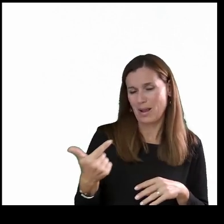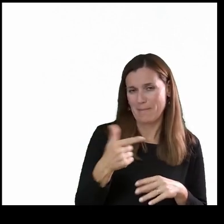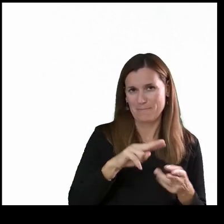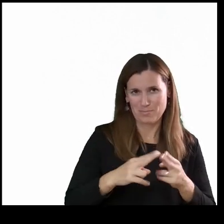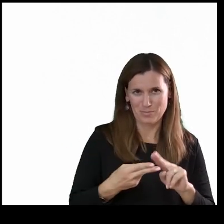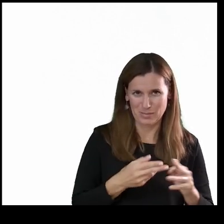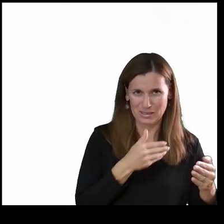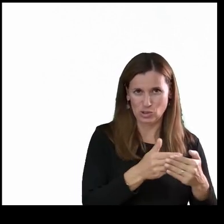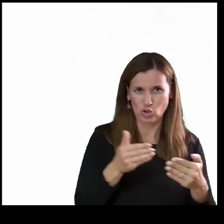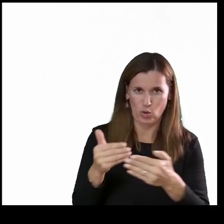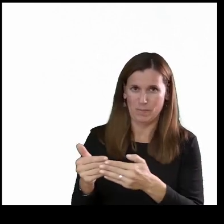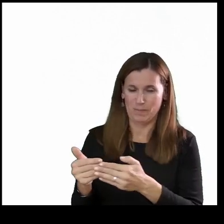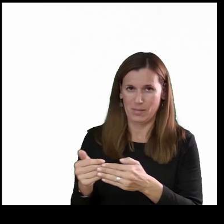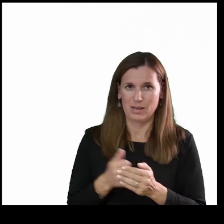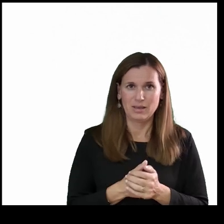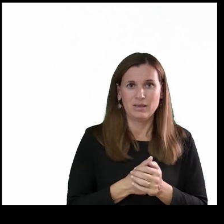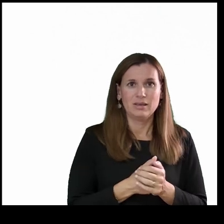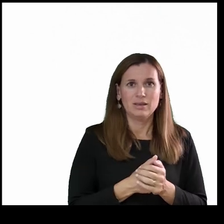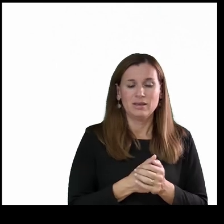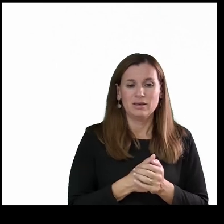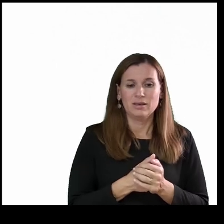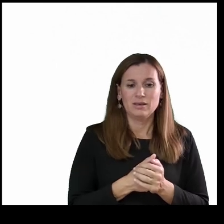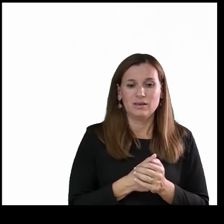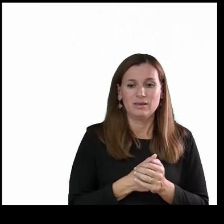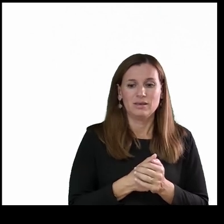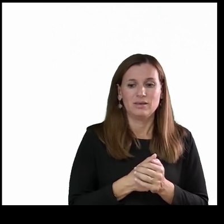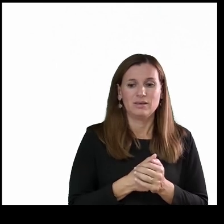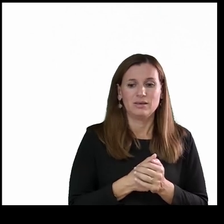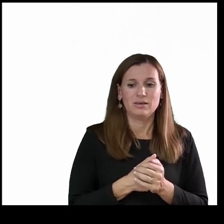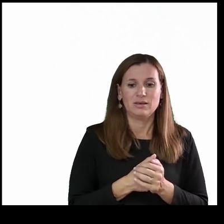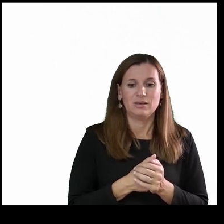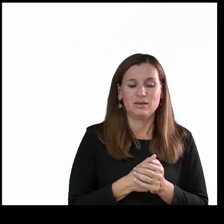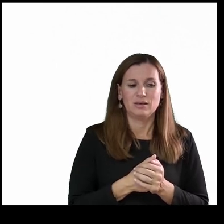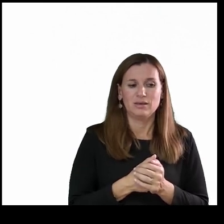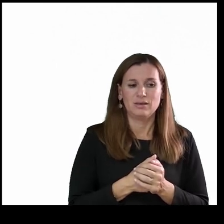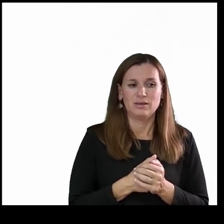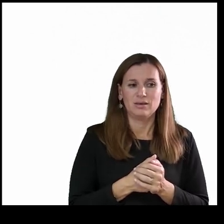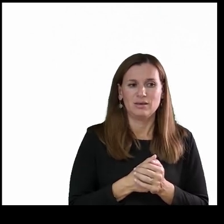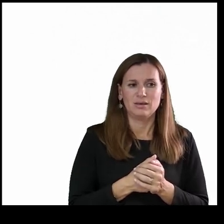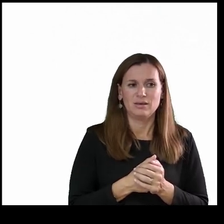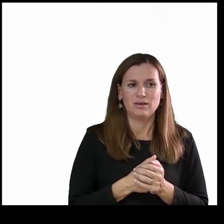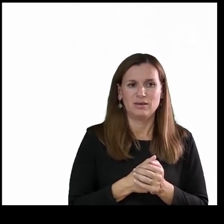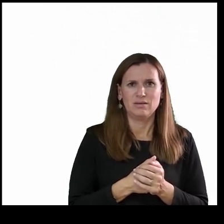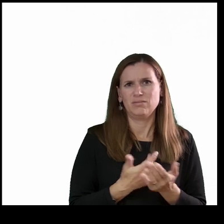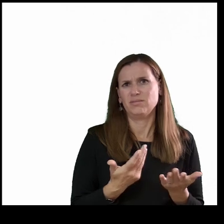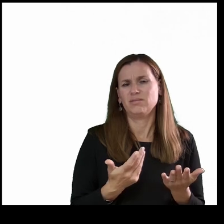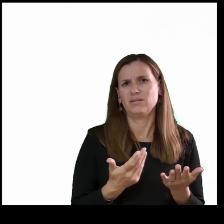So in the very well known hardware description languages, which are now